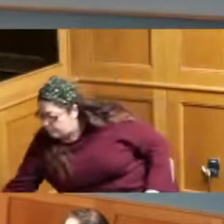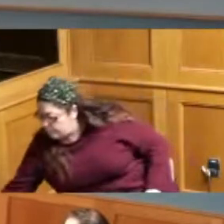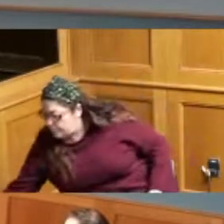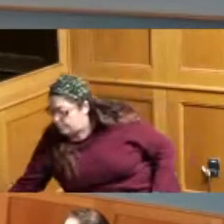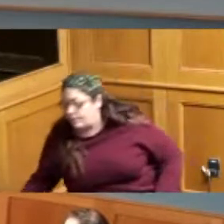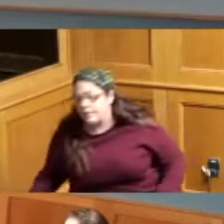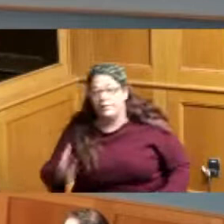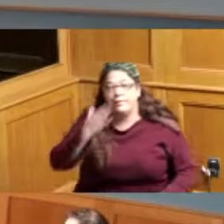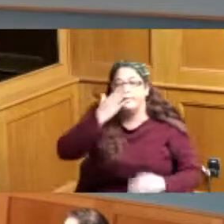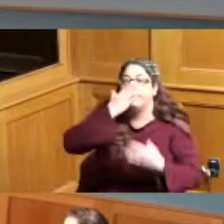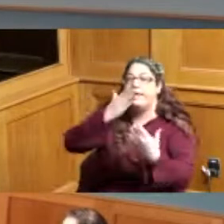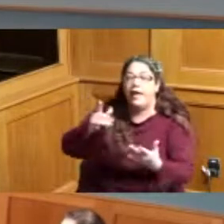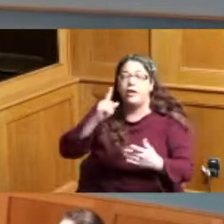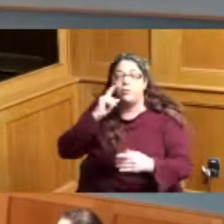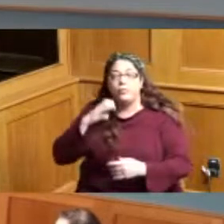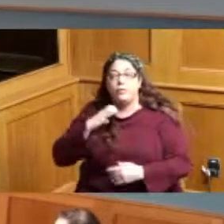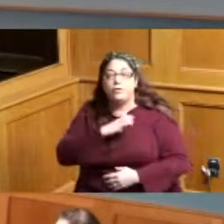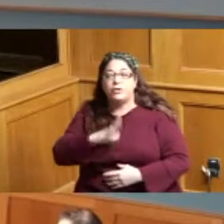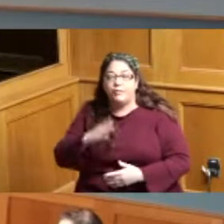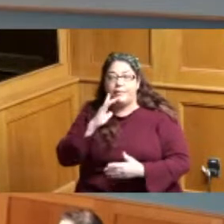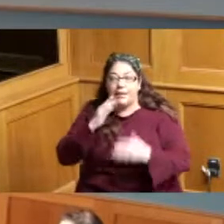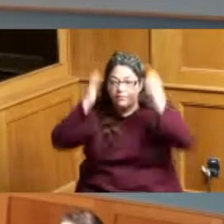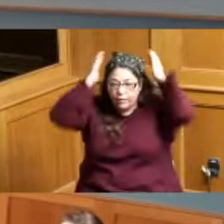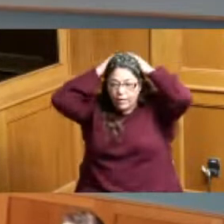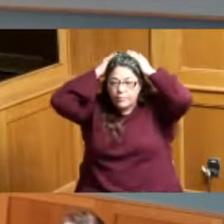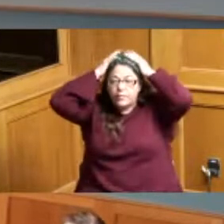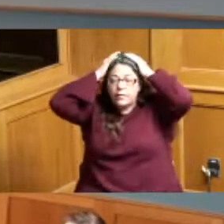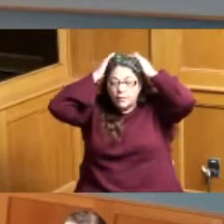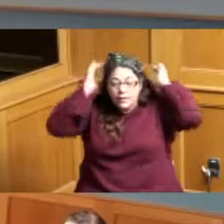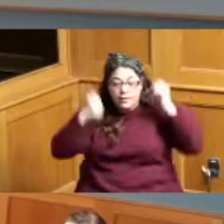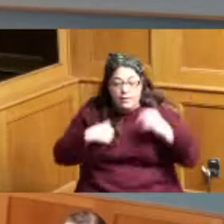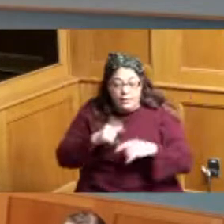county Health Commissioner I really don't have any questions but I do want to put something